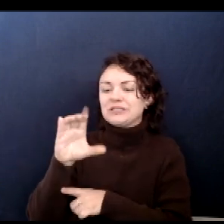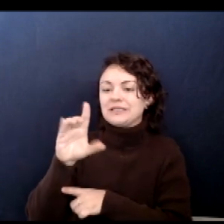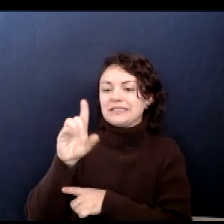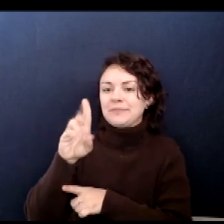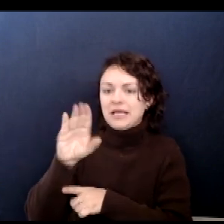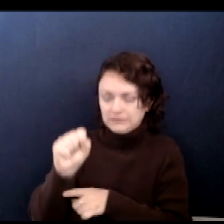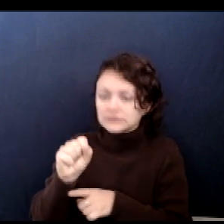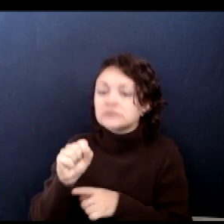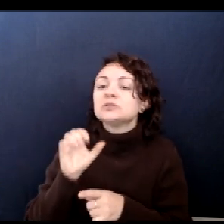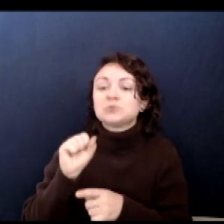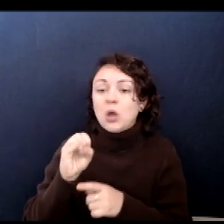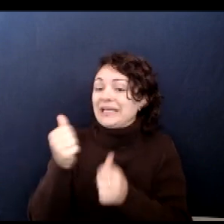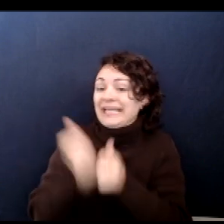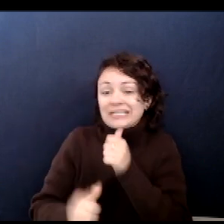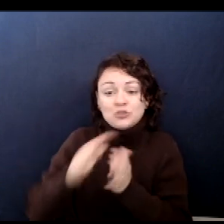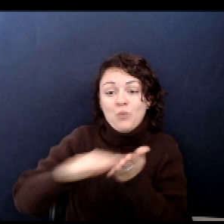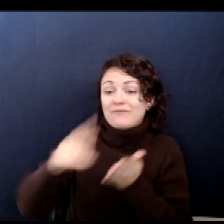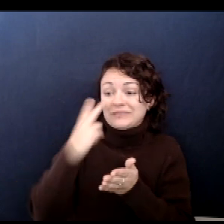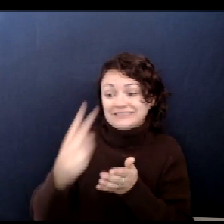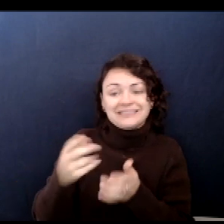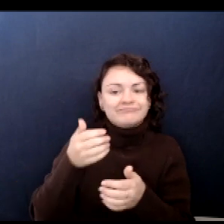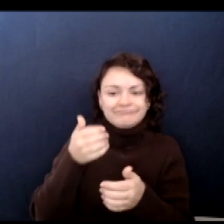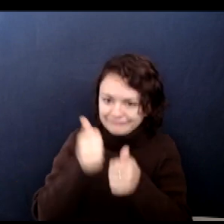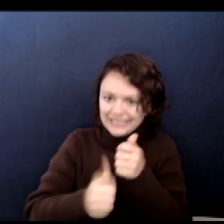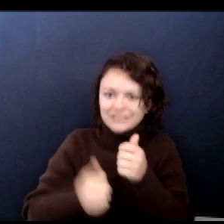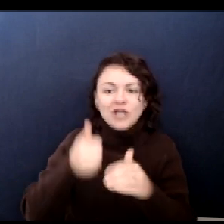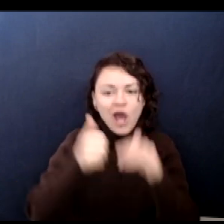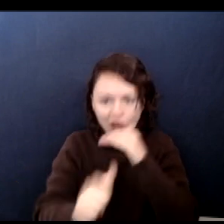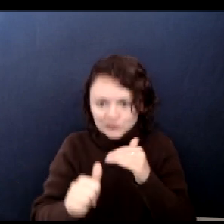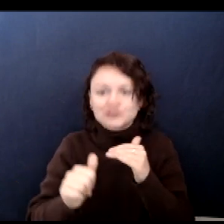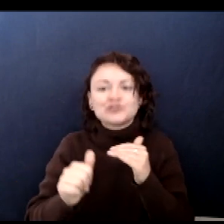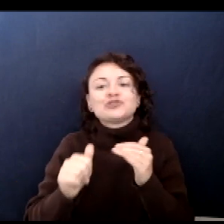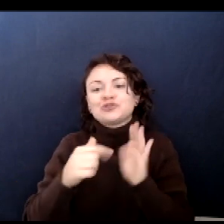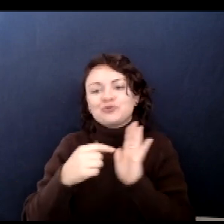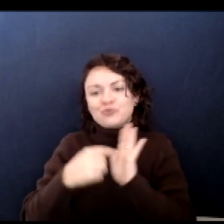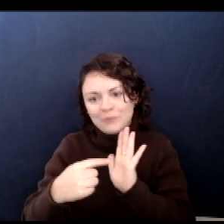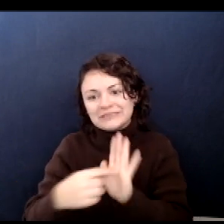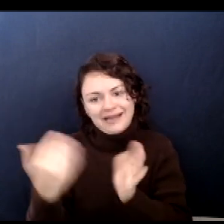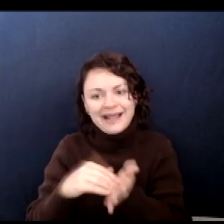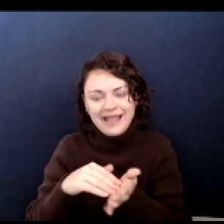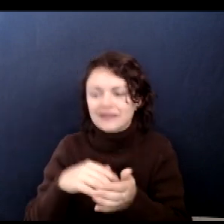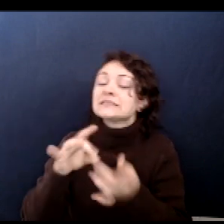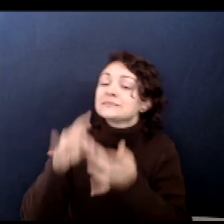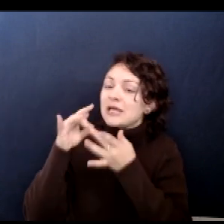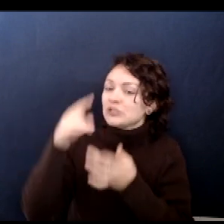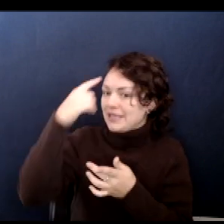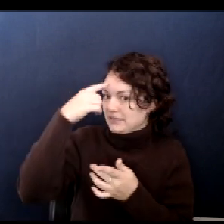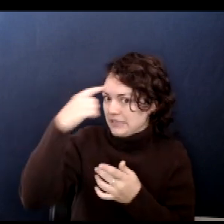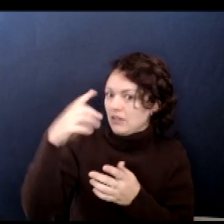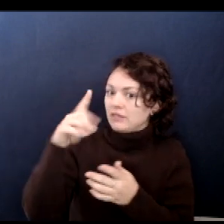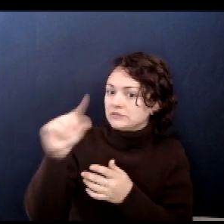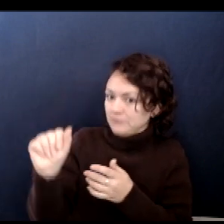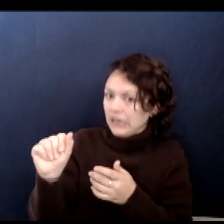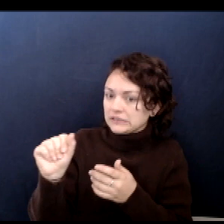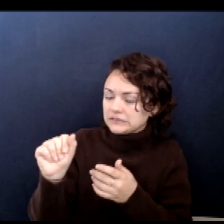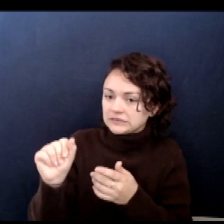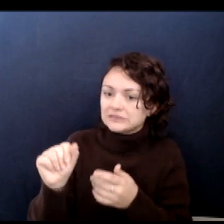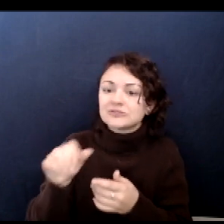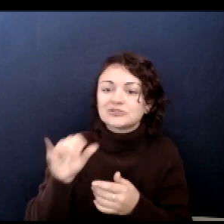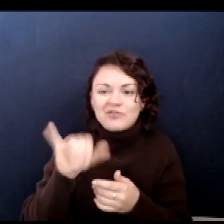representation by certain groups, especially in the developmental disabilities and mental health waiver space. And that was another level that we looked at,